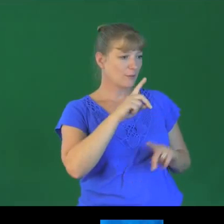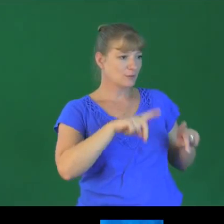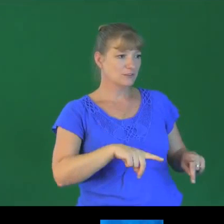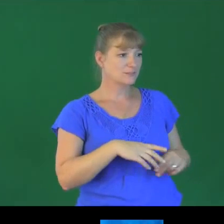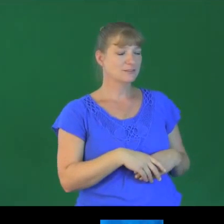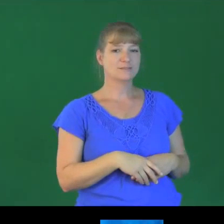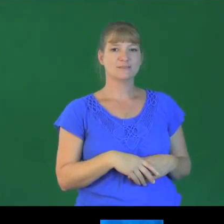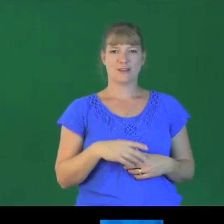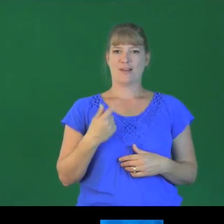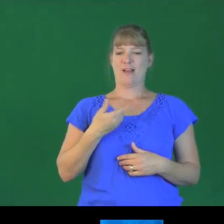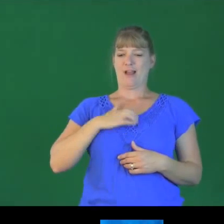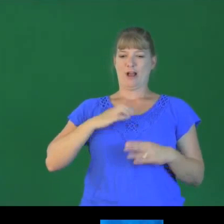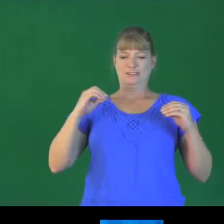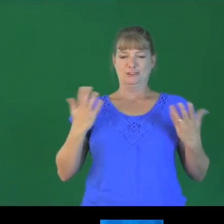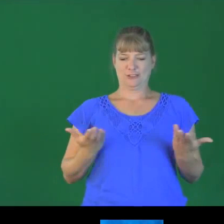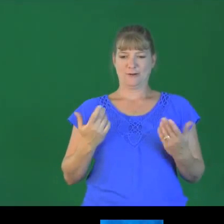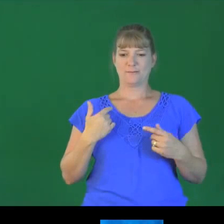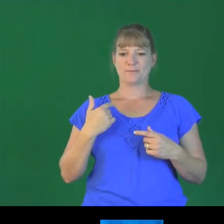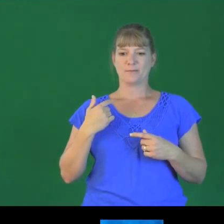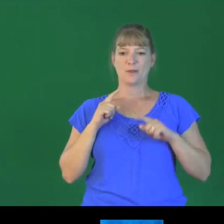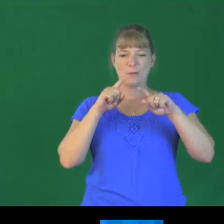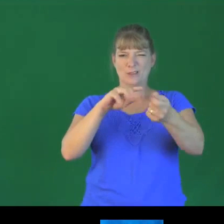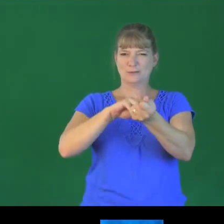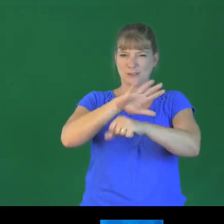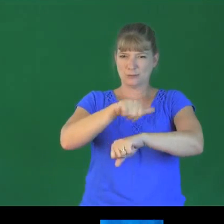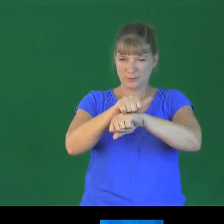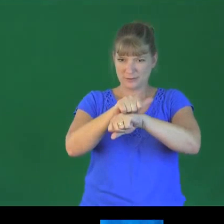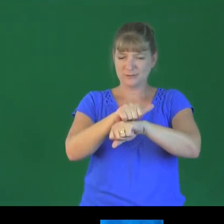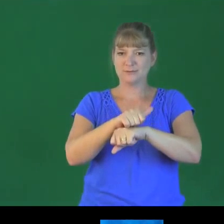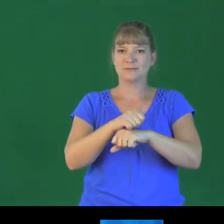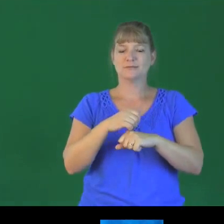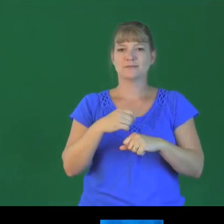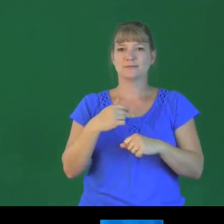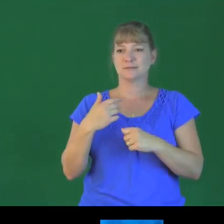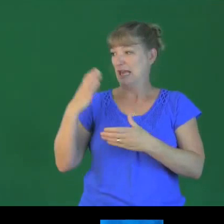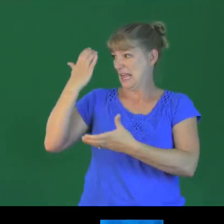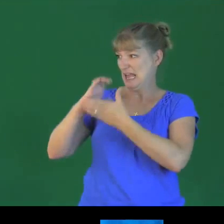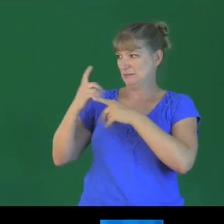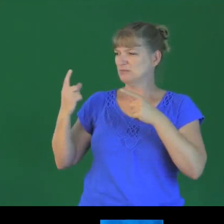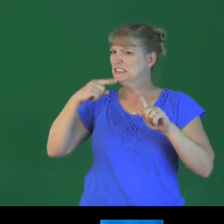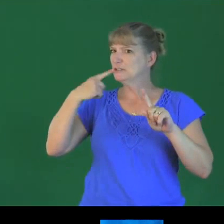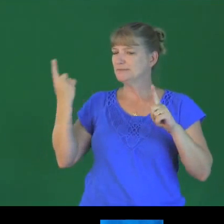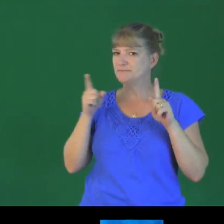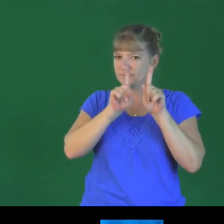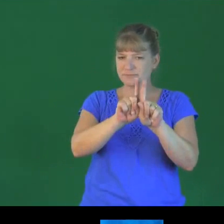One of our teachers here said she went to a doctor's appointment, and she brought her husband, who was hearing.